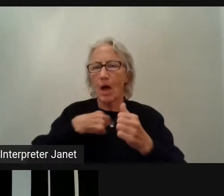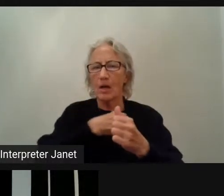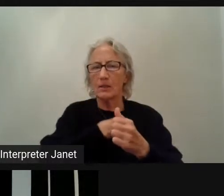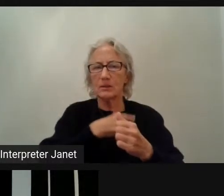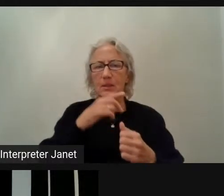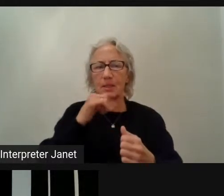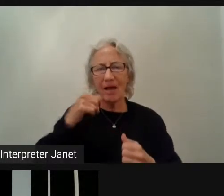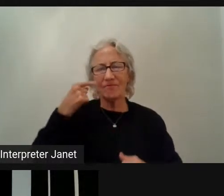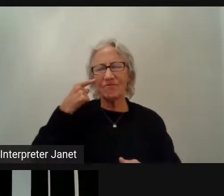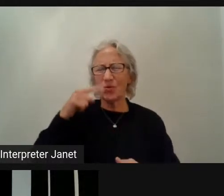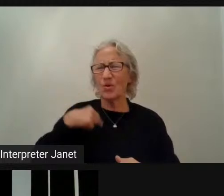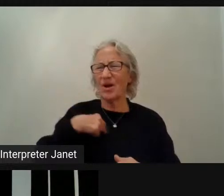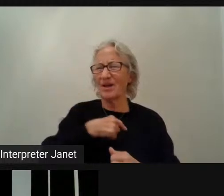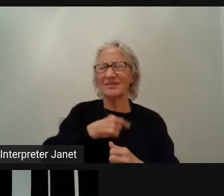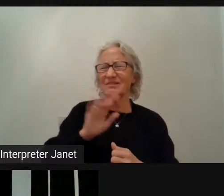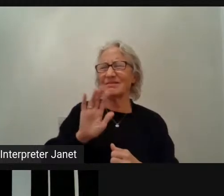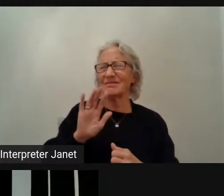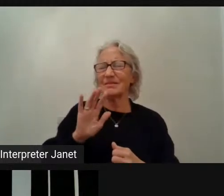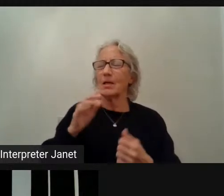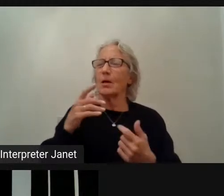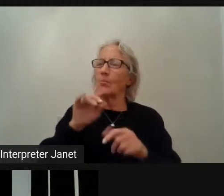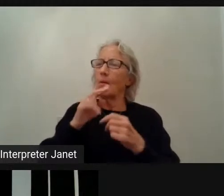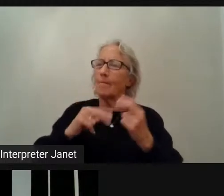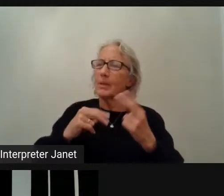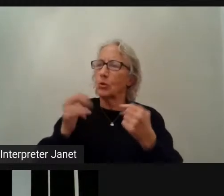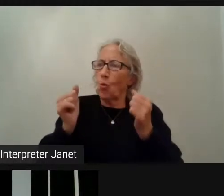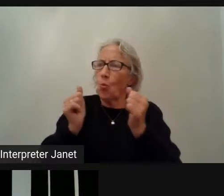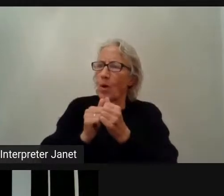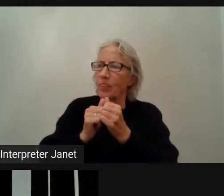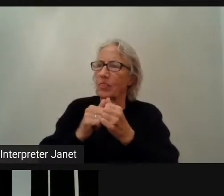I think build it with us, not for us.